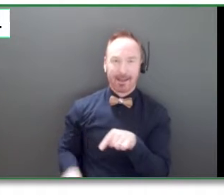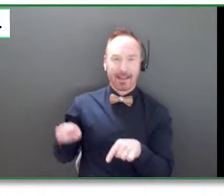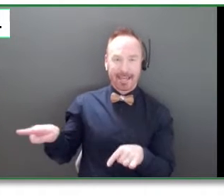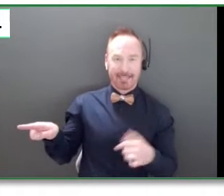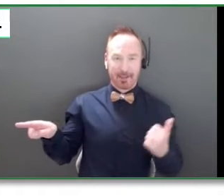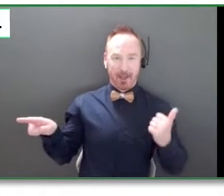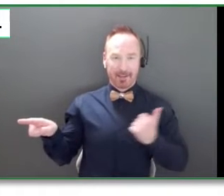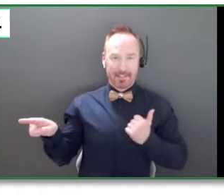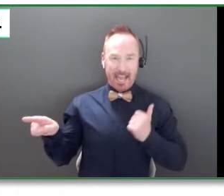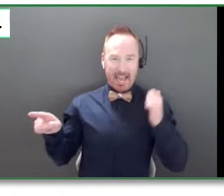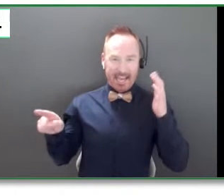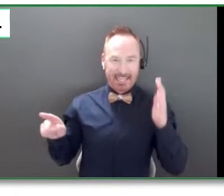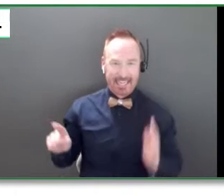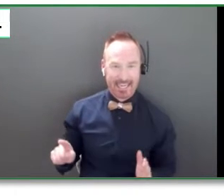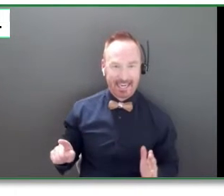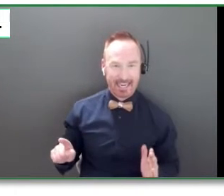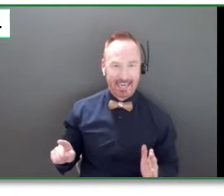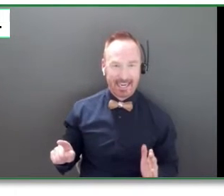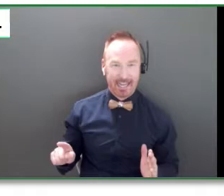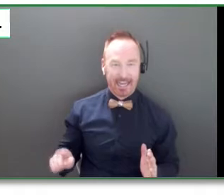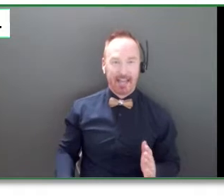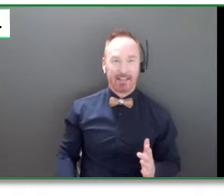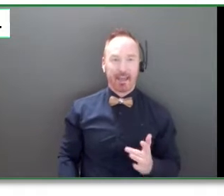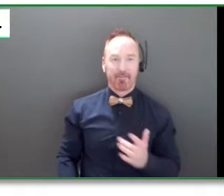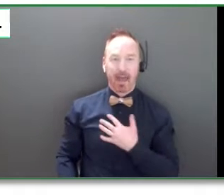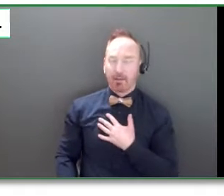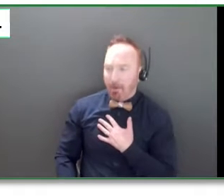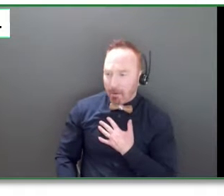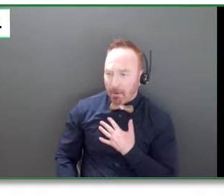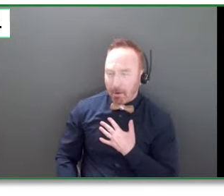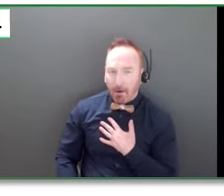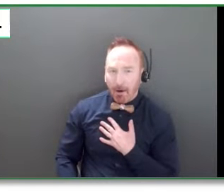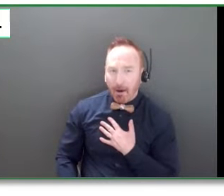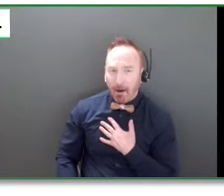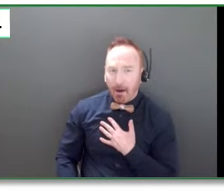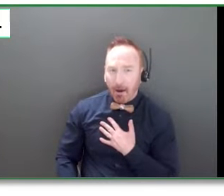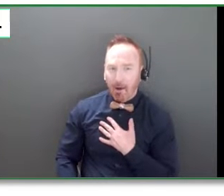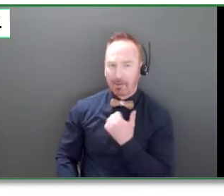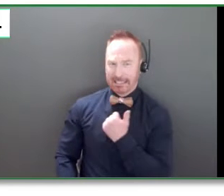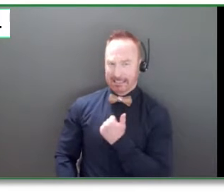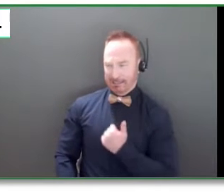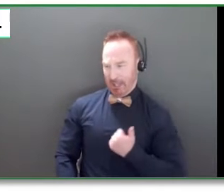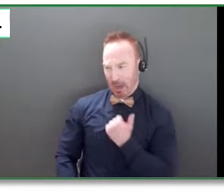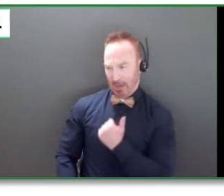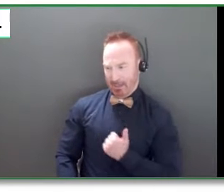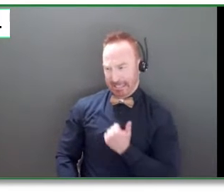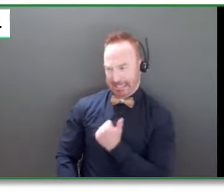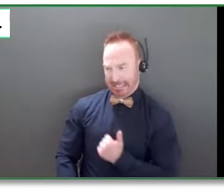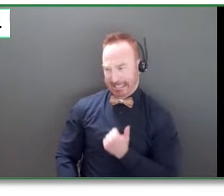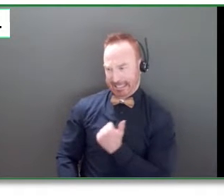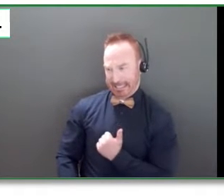they felt really bad and they were like oh sorry this is just for